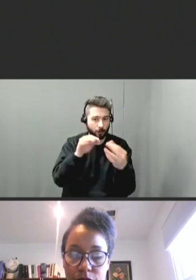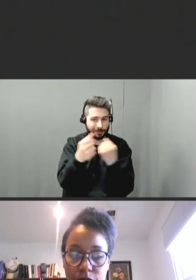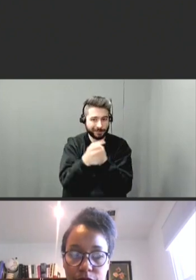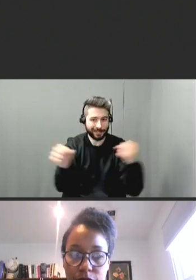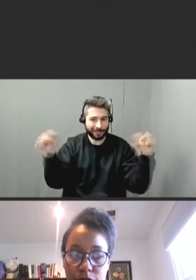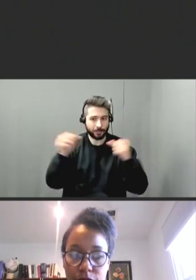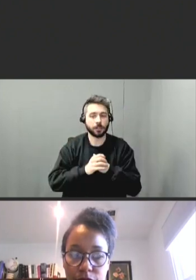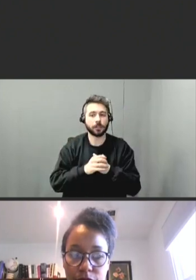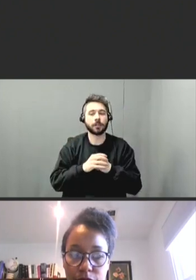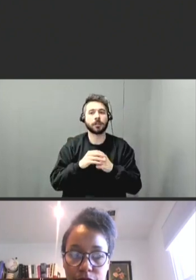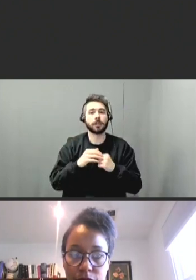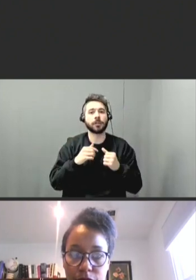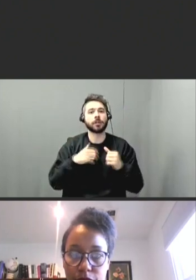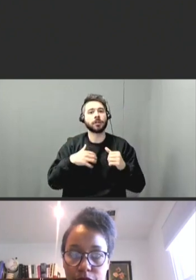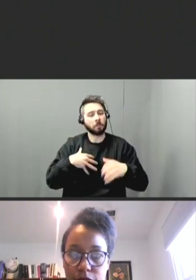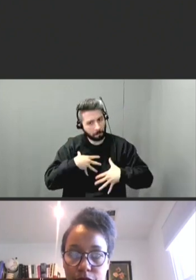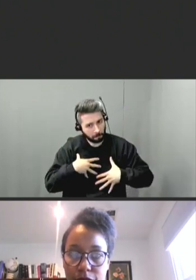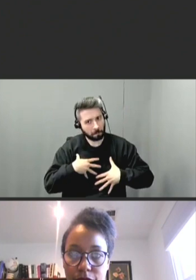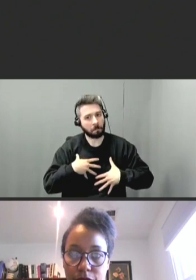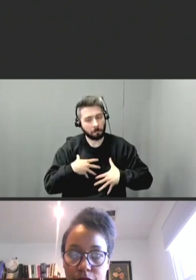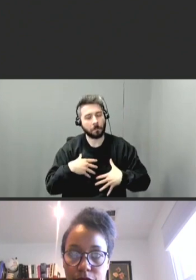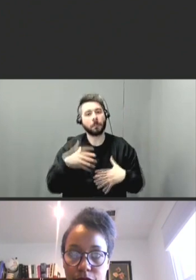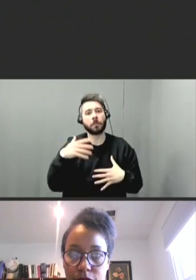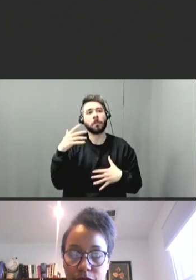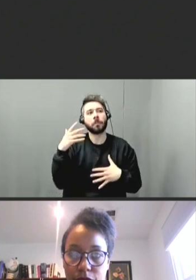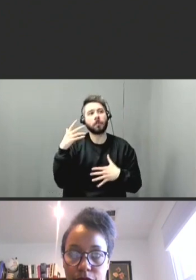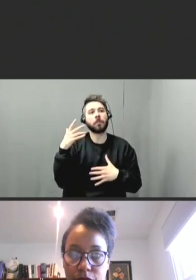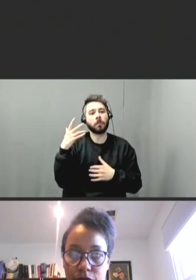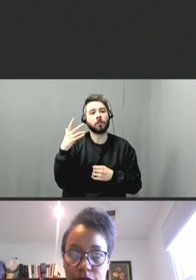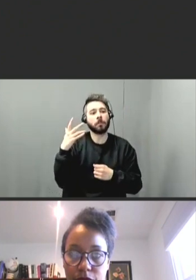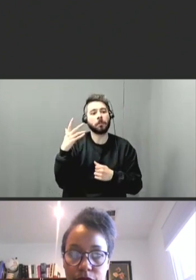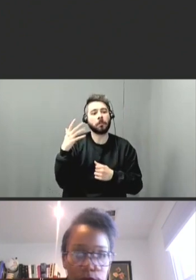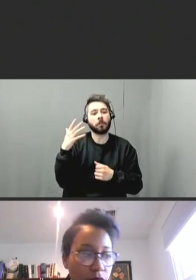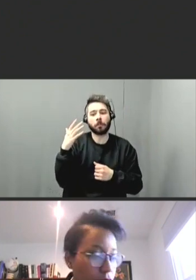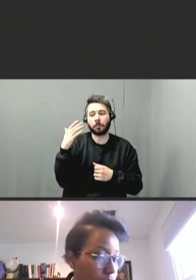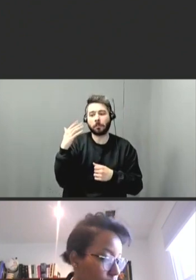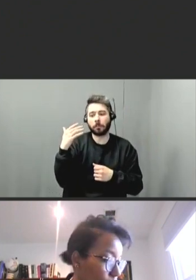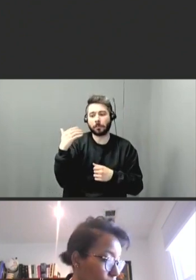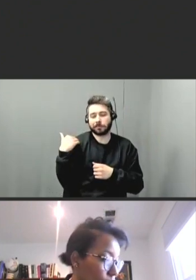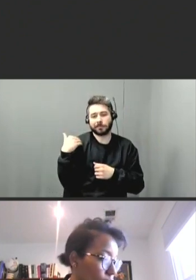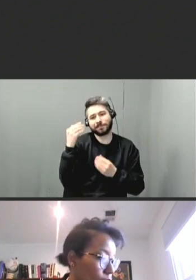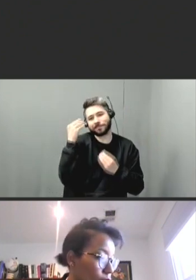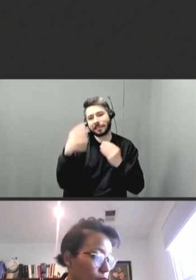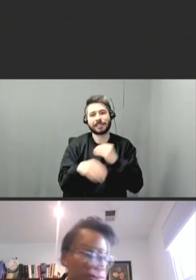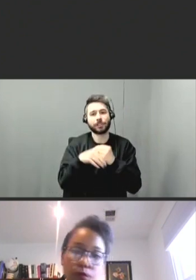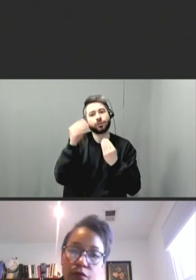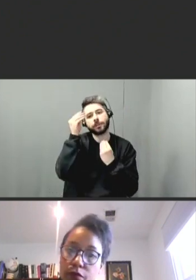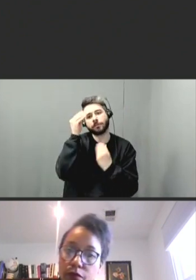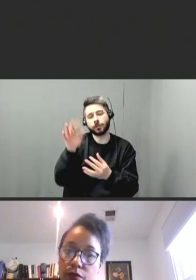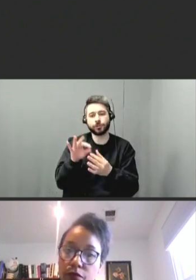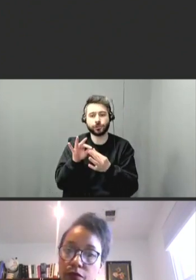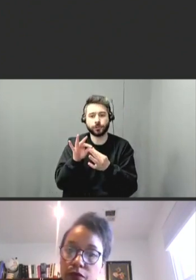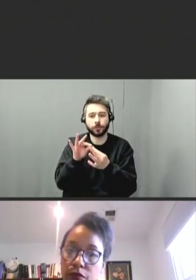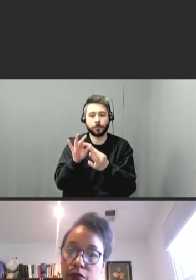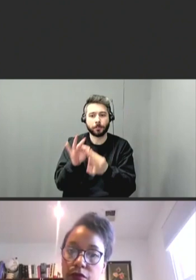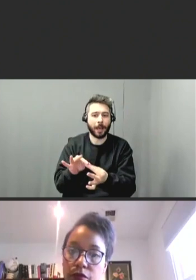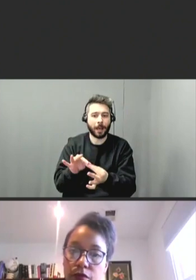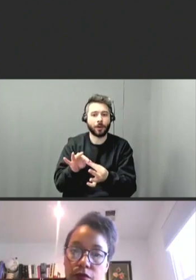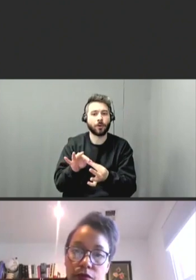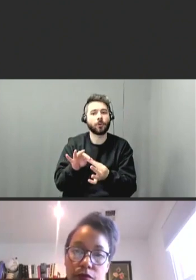It strikes me that in the past additional information about the biological foundations